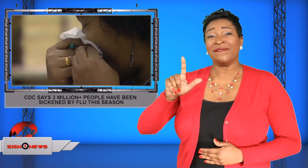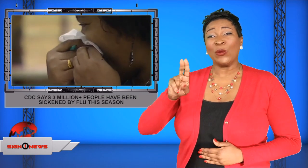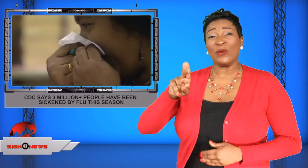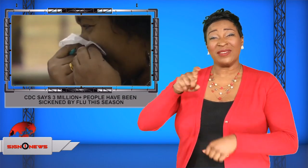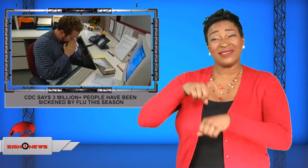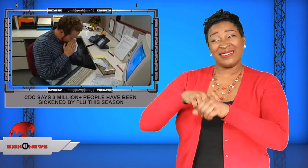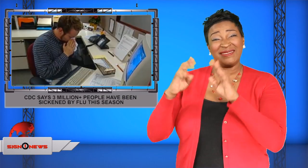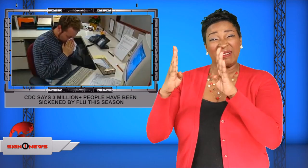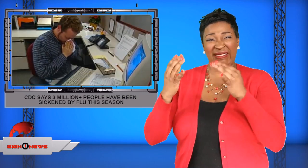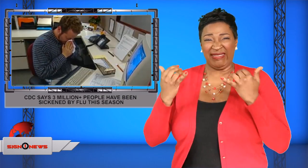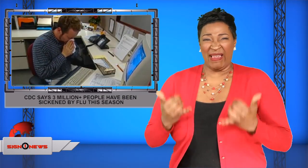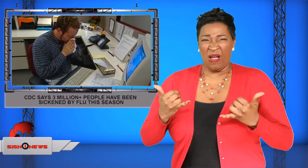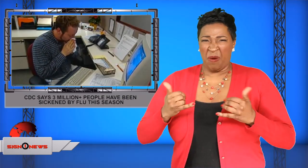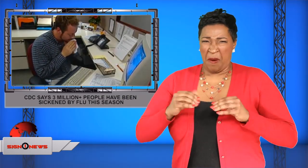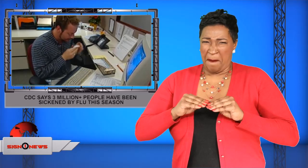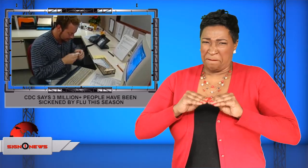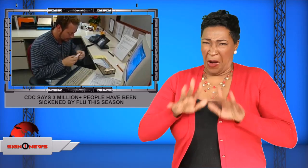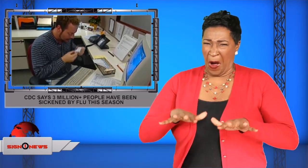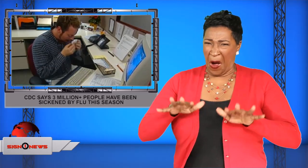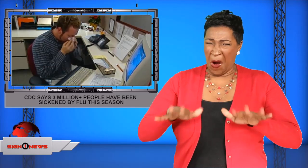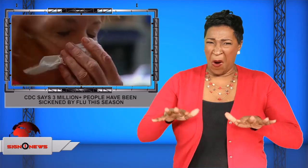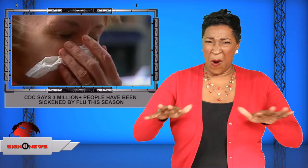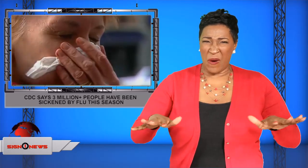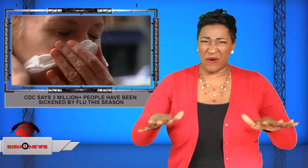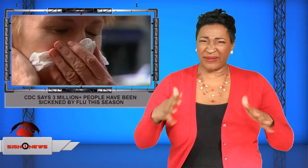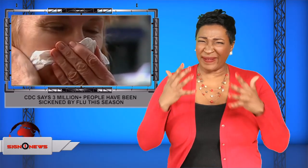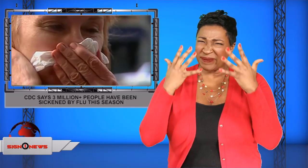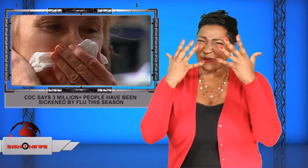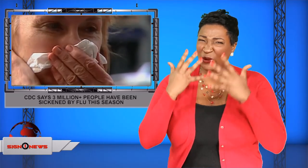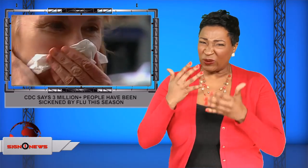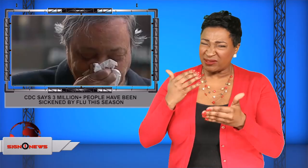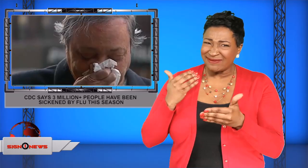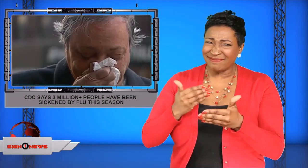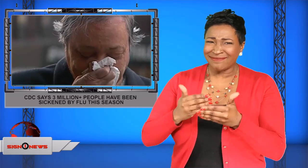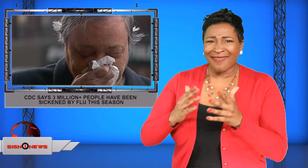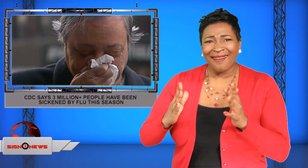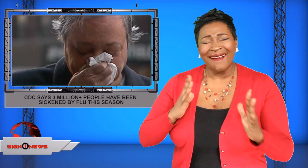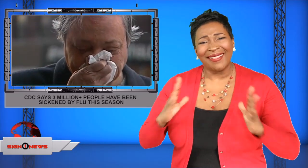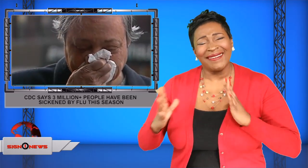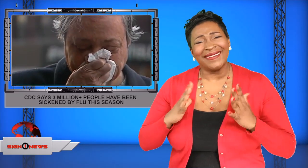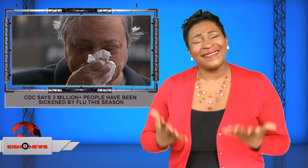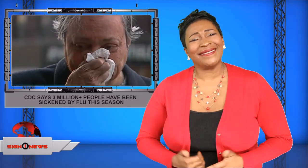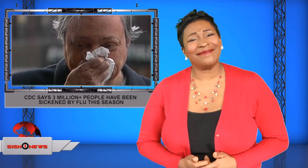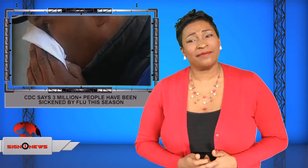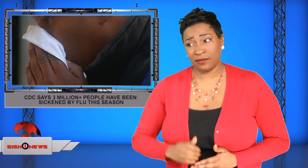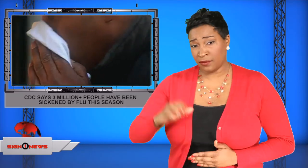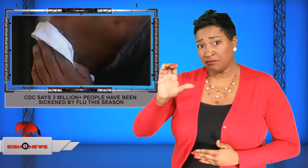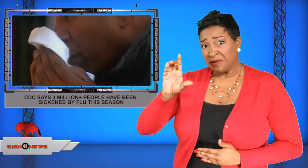Flu season is in full swing and unfortunately just in time for the holidays.